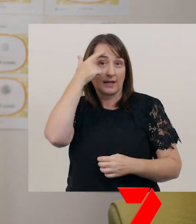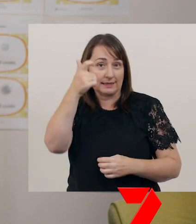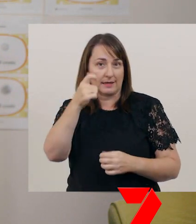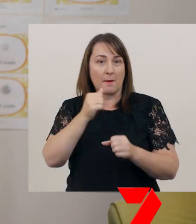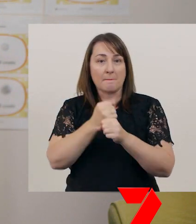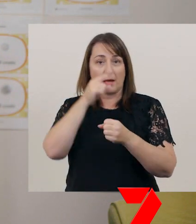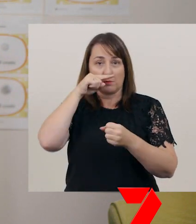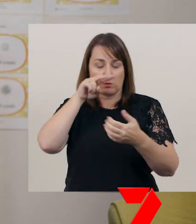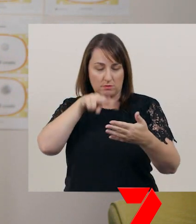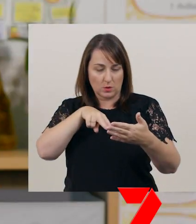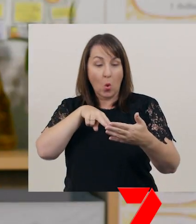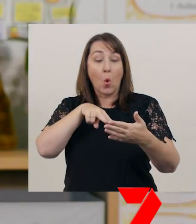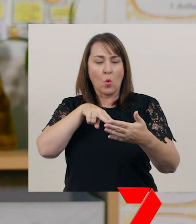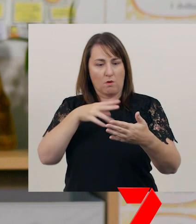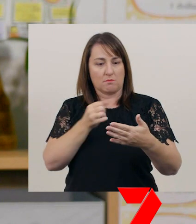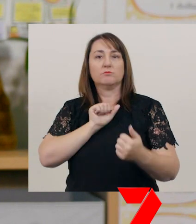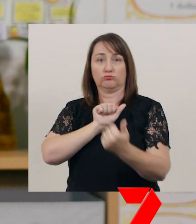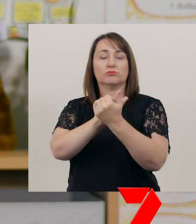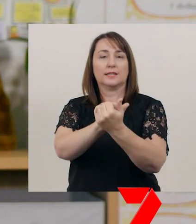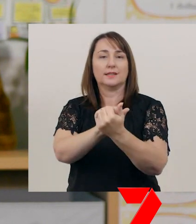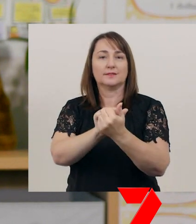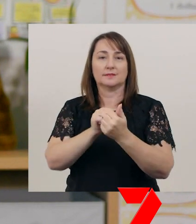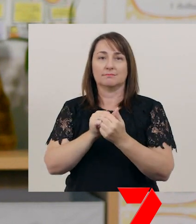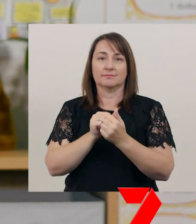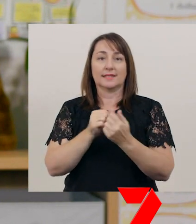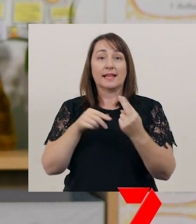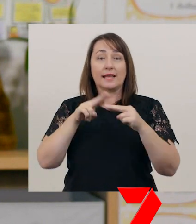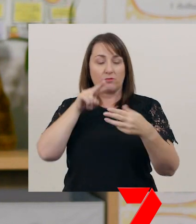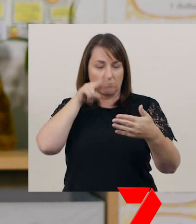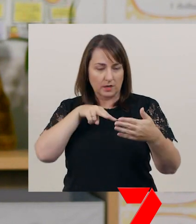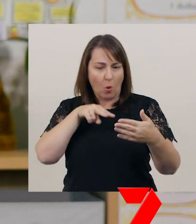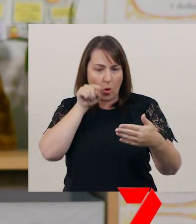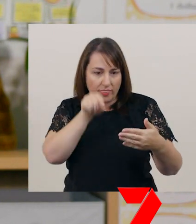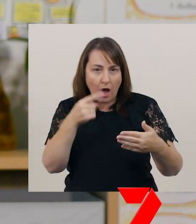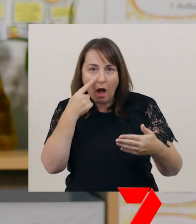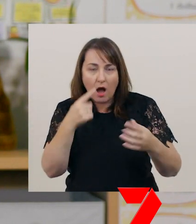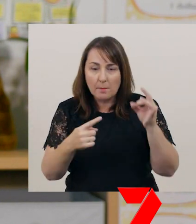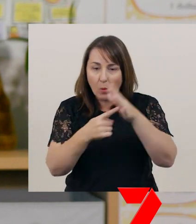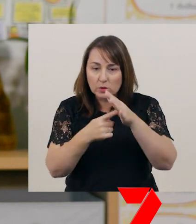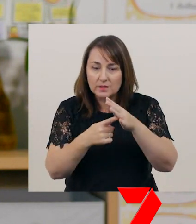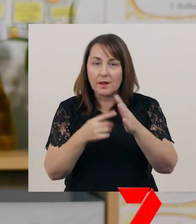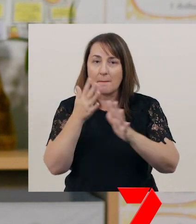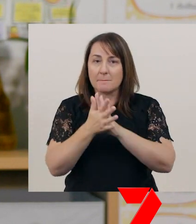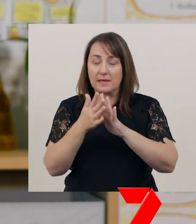If an author uses emphasis to make something seem important, they are able to influence the way we think about something.